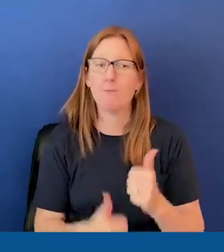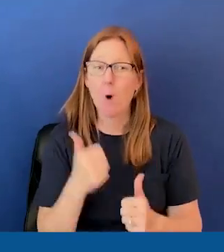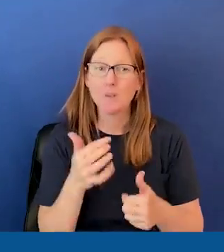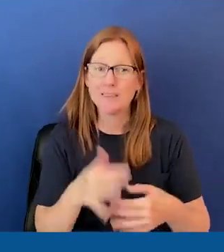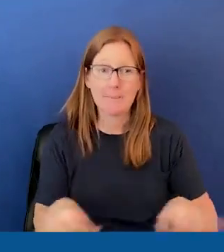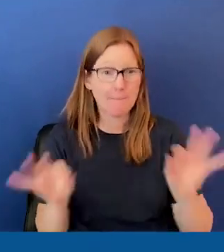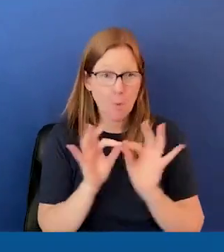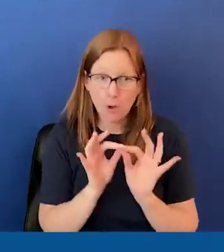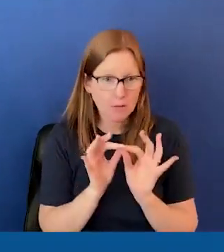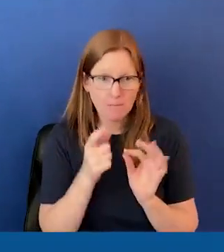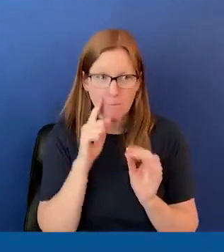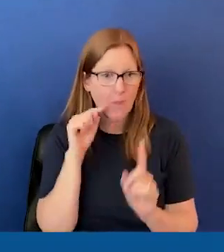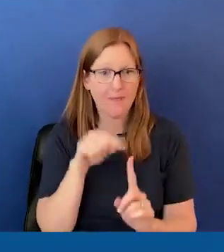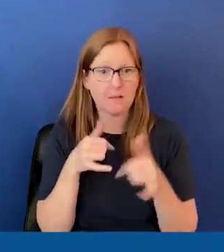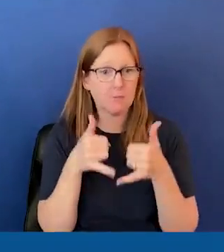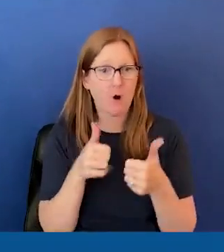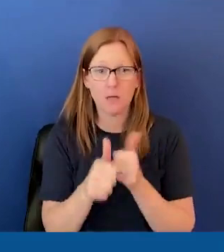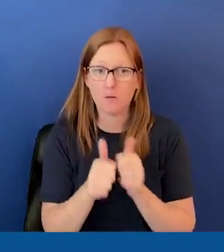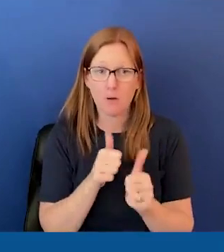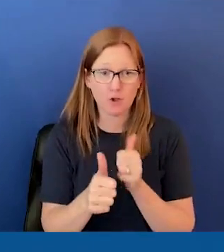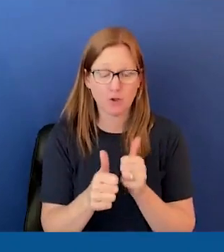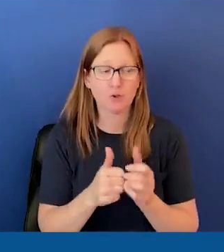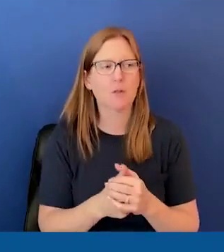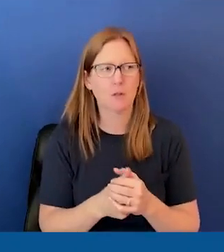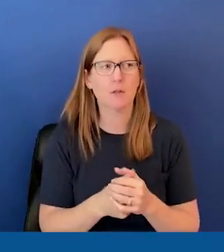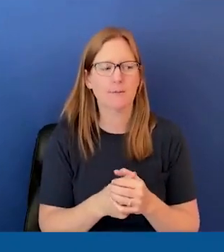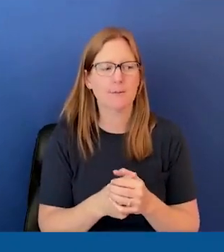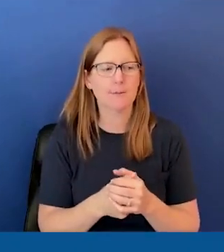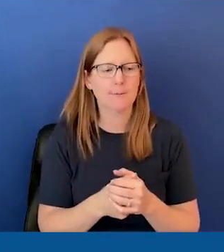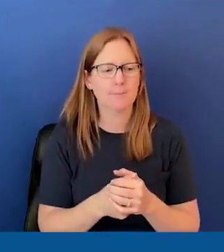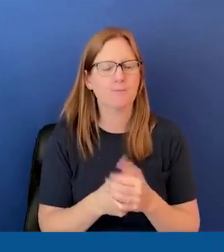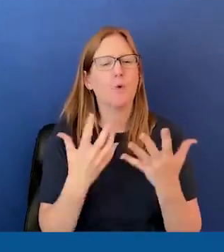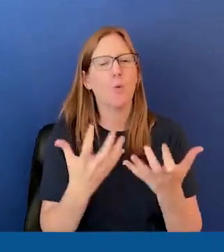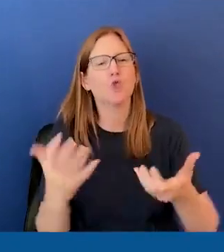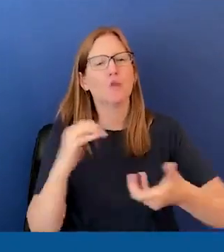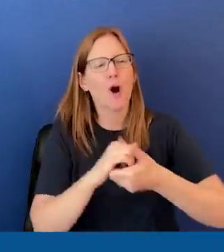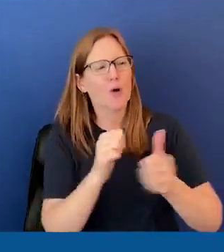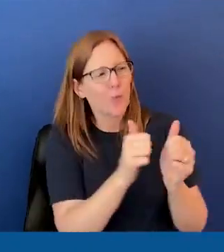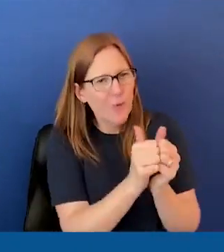for this prize competition, is partnering with caregivers and the end users,